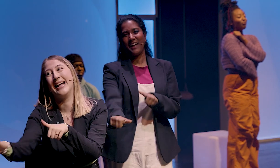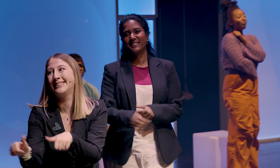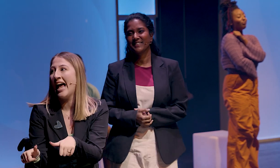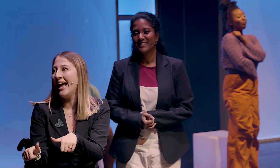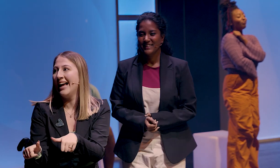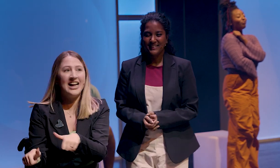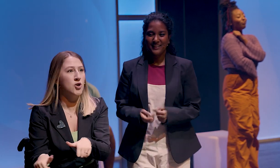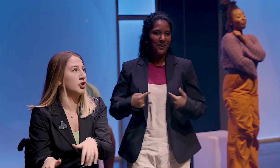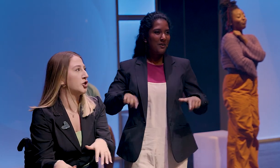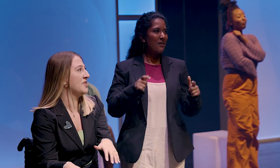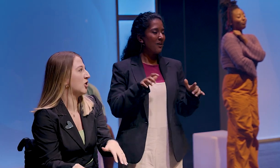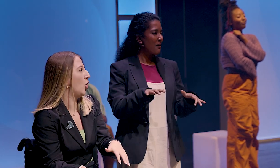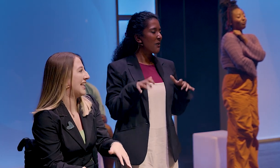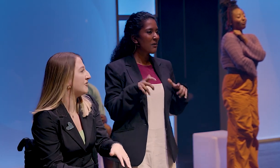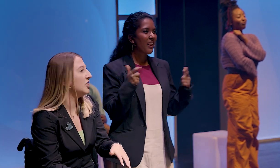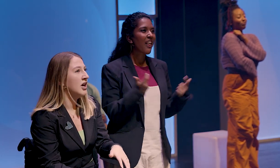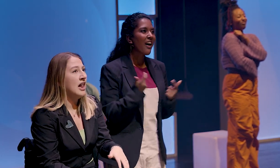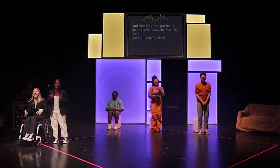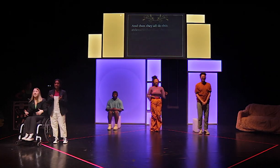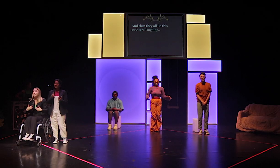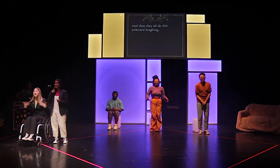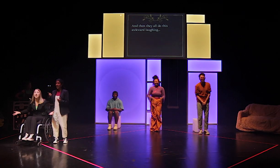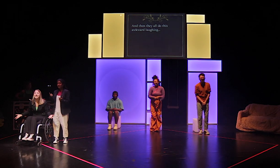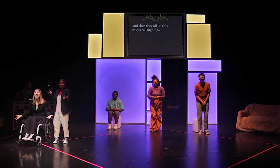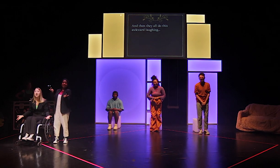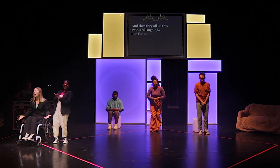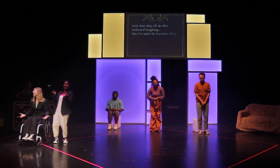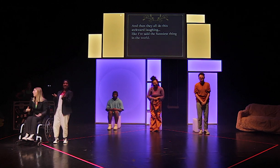best. And they all start doing this awkward laughing like I've said the funniest thing in